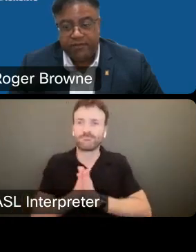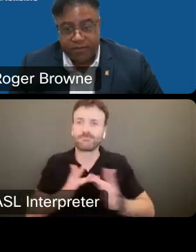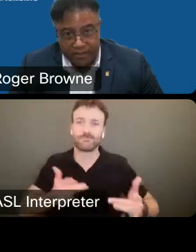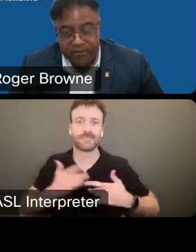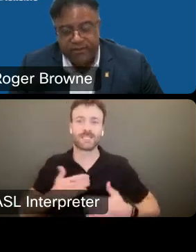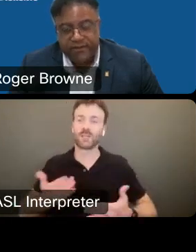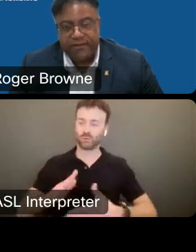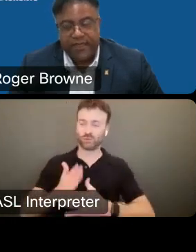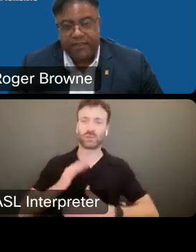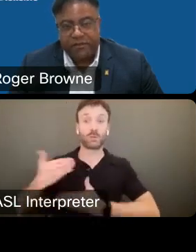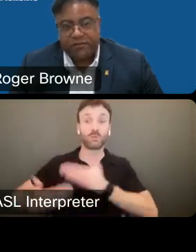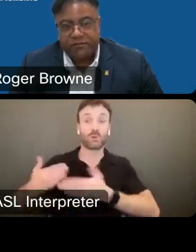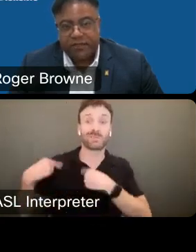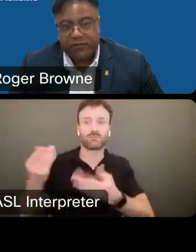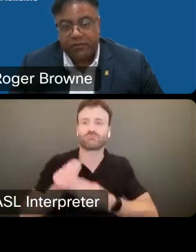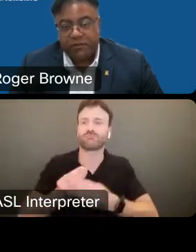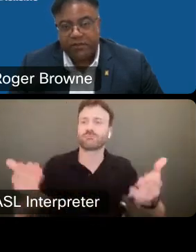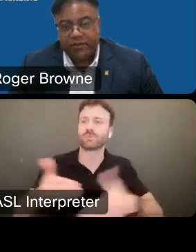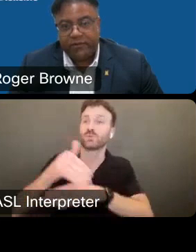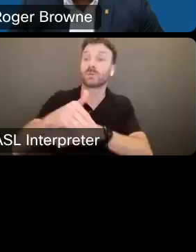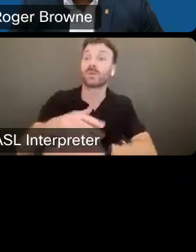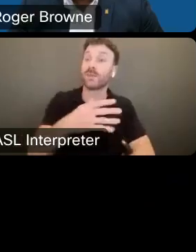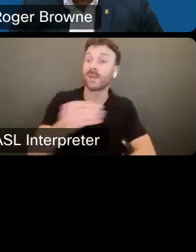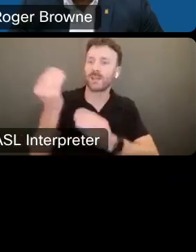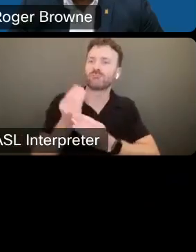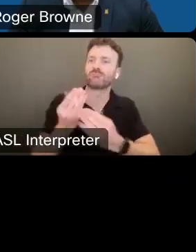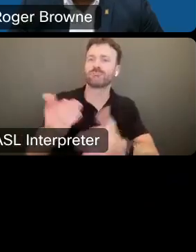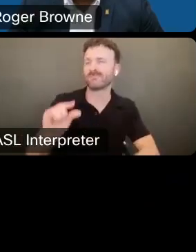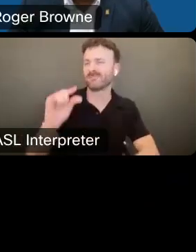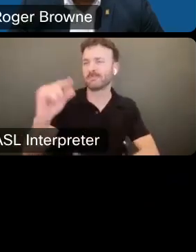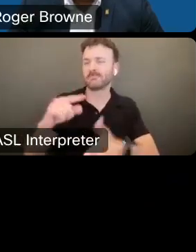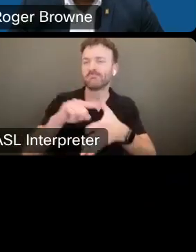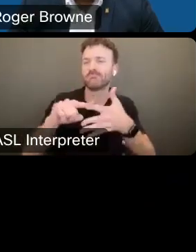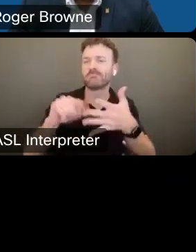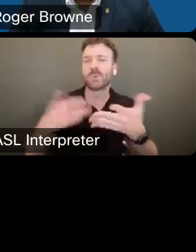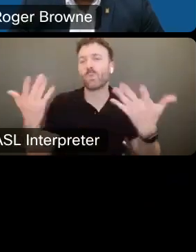date, and also to give you a little bit of a glimpse of what's coming next.